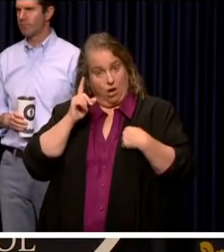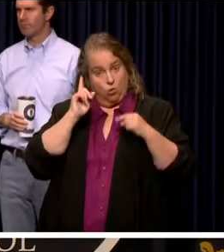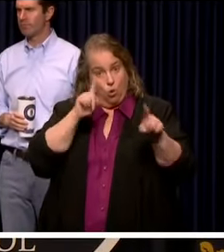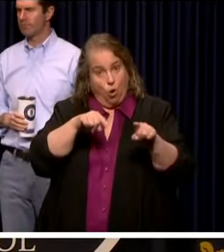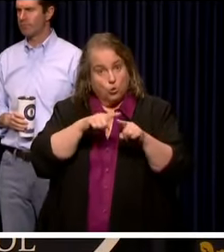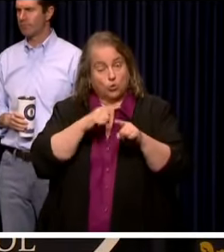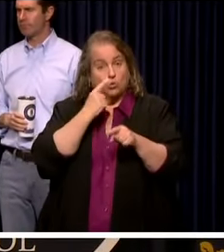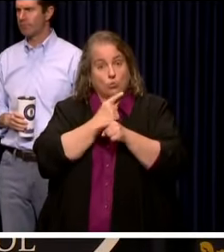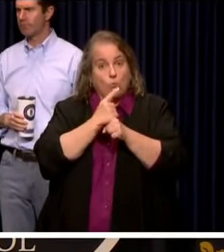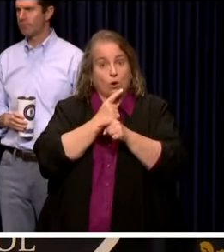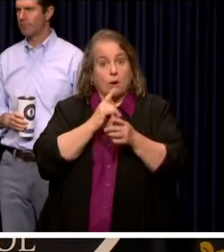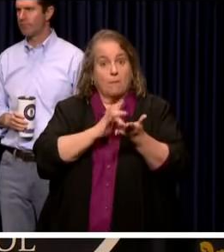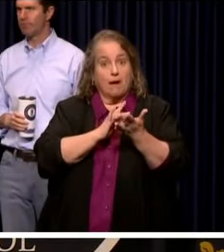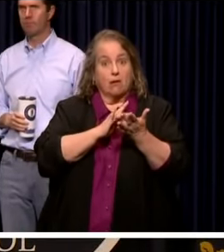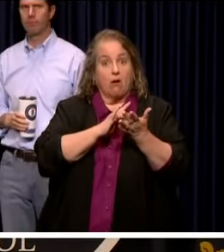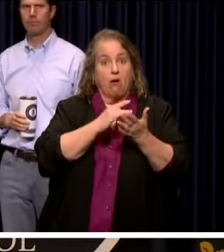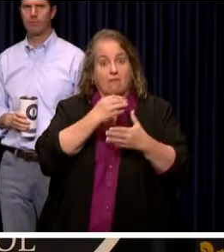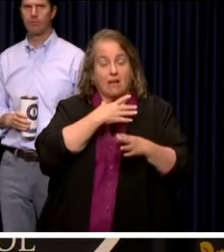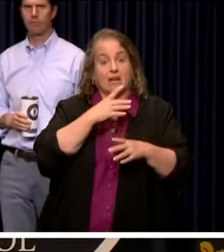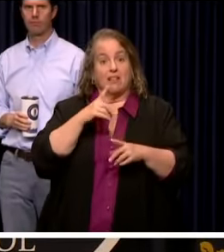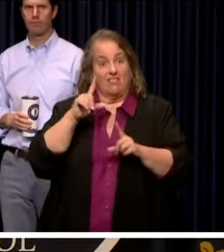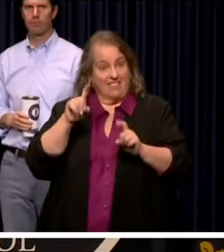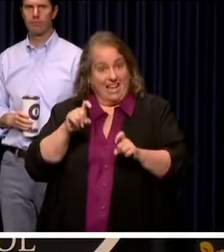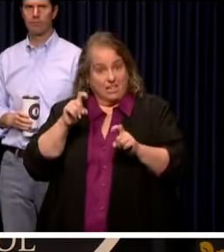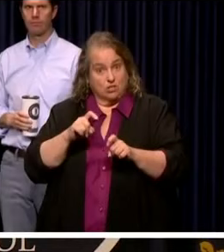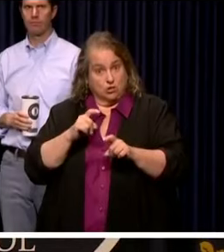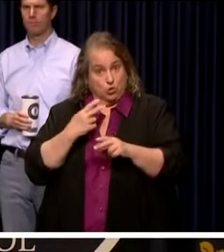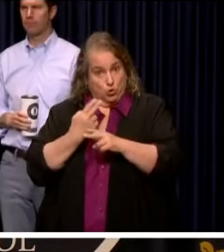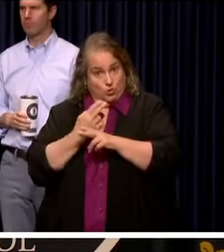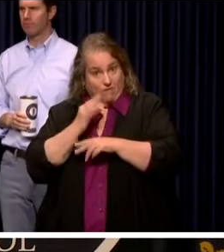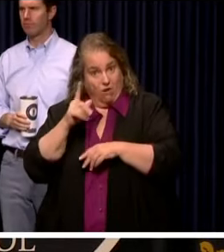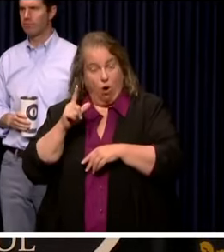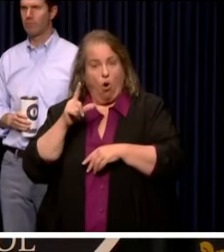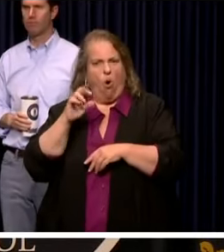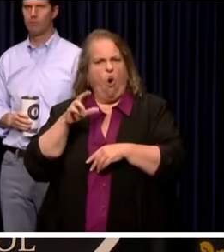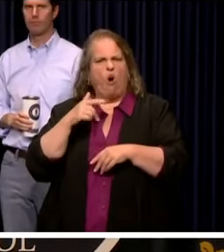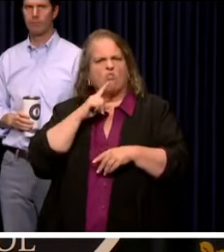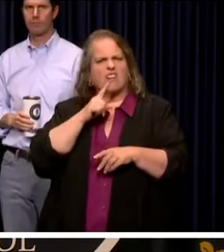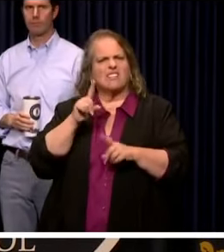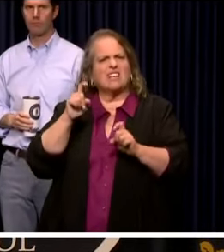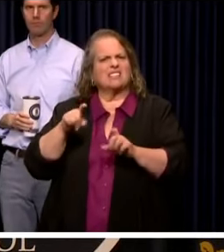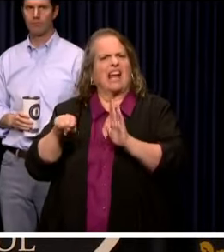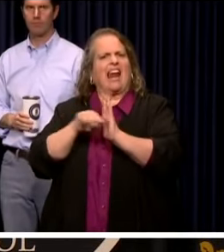FILED ONE. IT'S DELAYING TI PAYMENT.